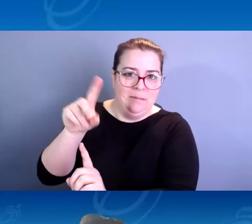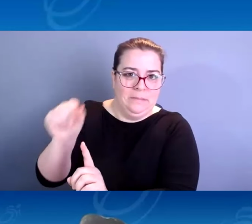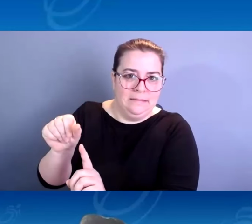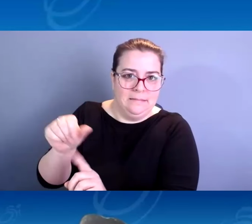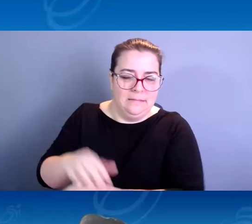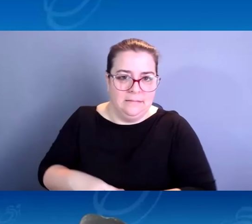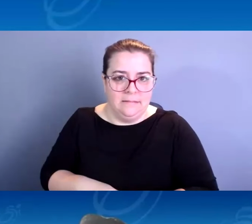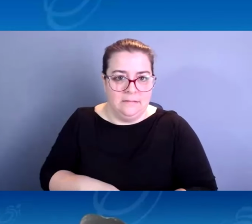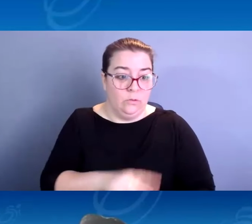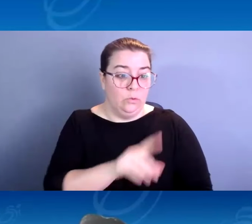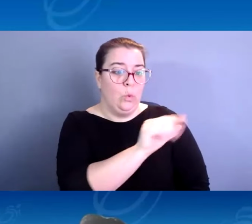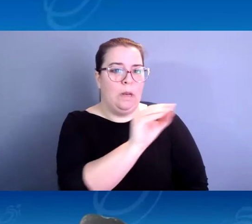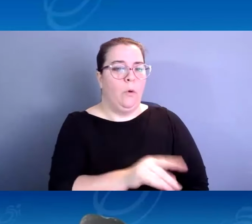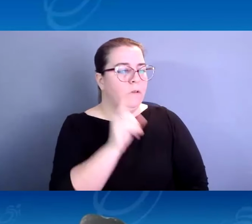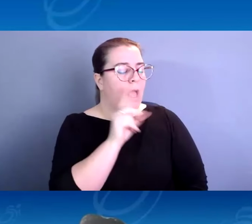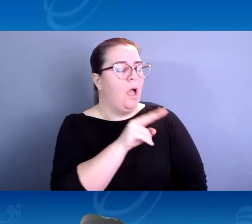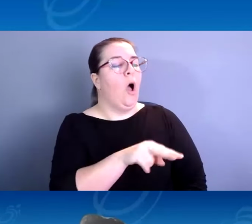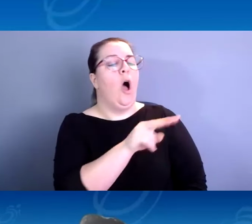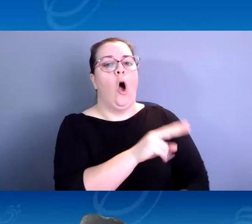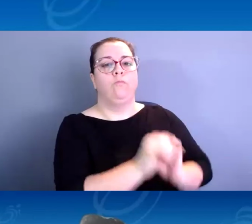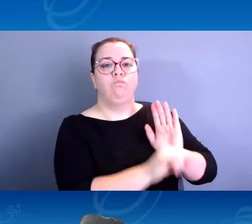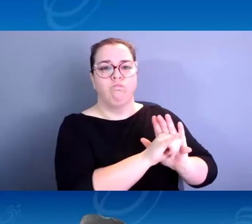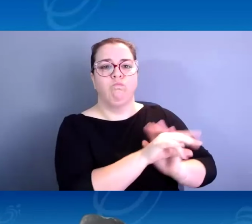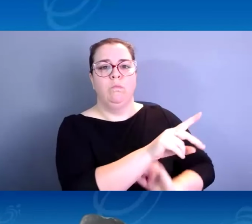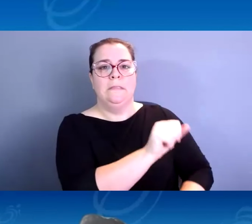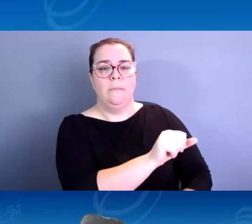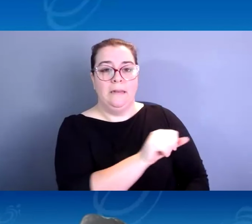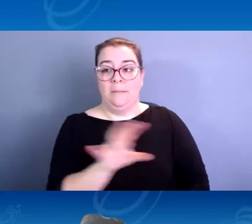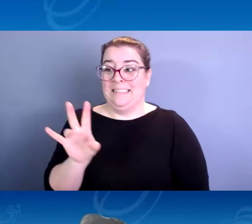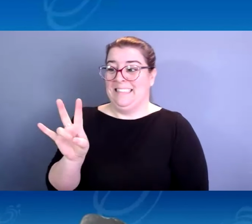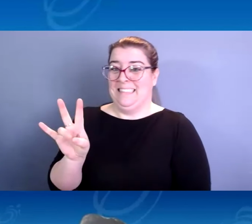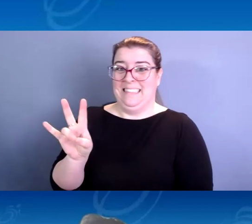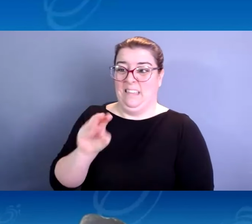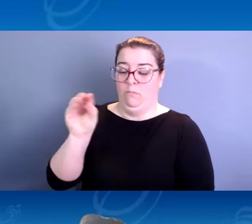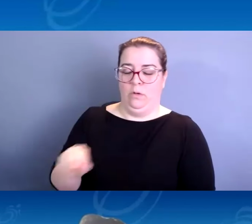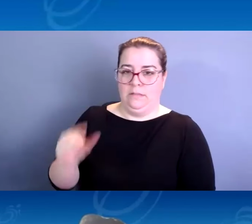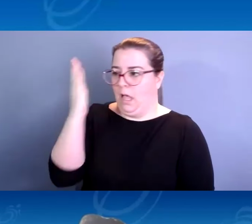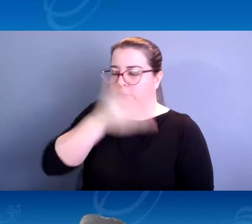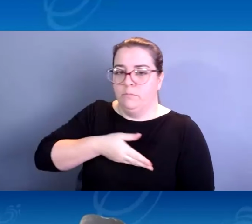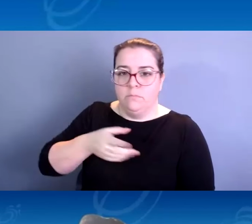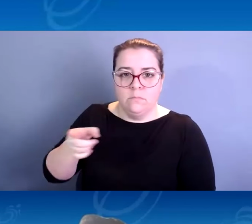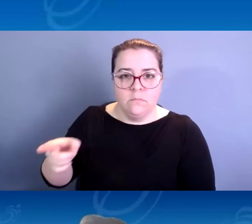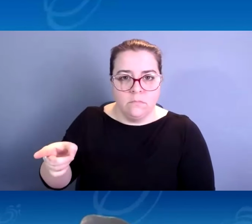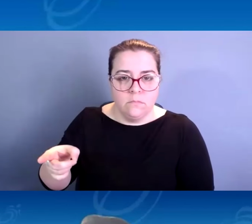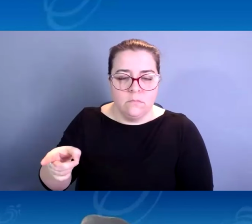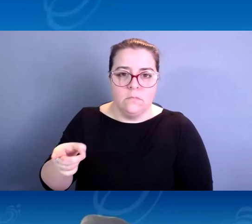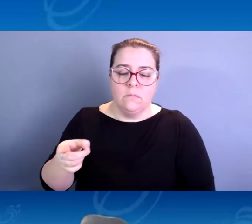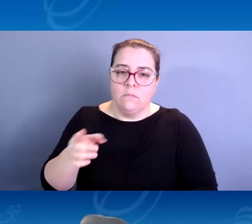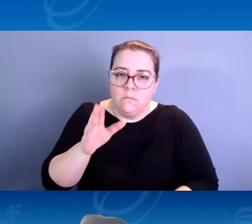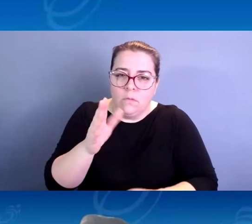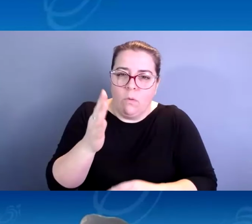which is really important to why lived experience, whether it's someone that if you are the person who identifies